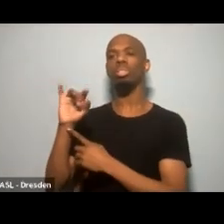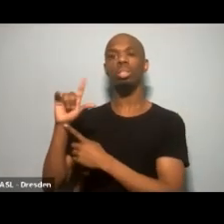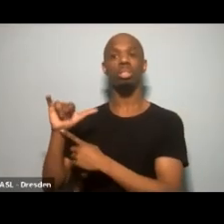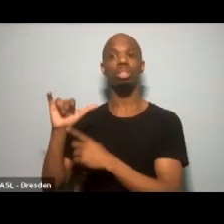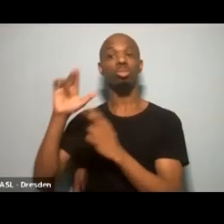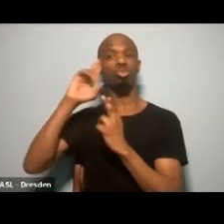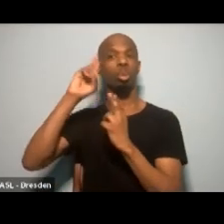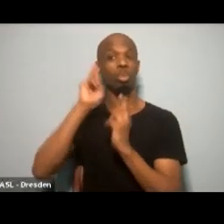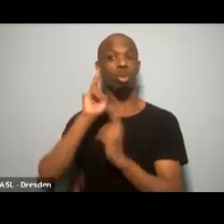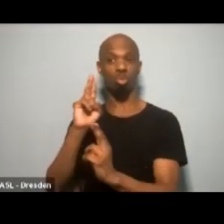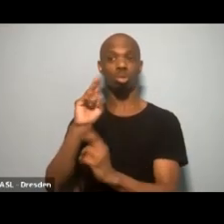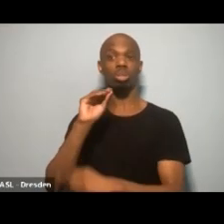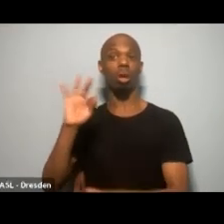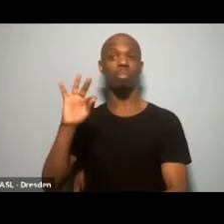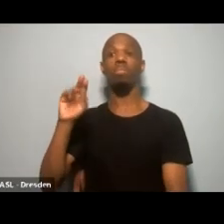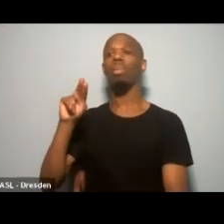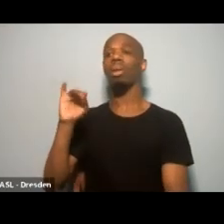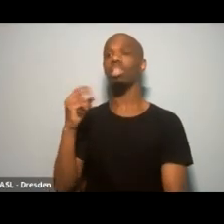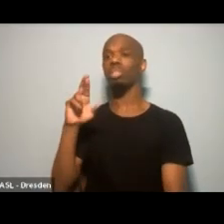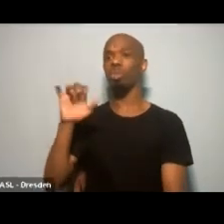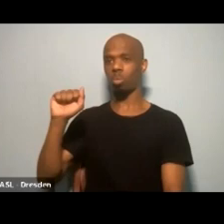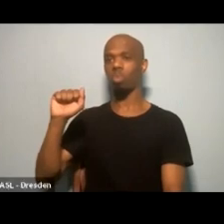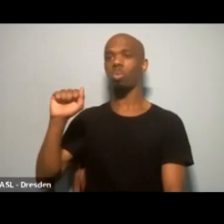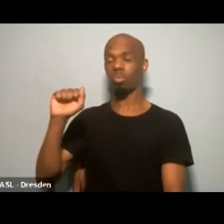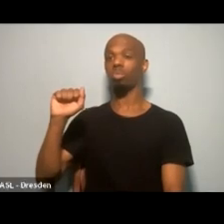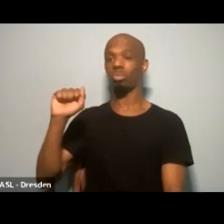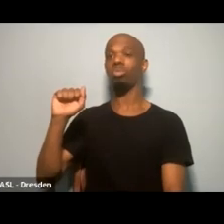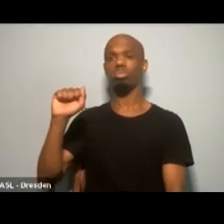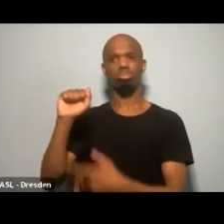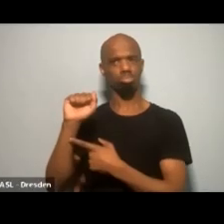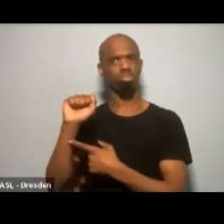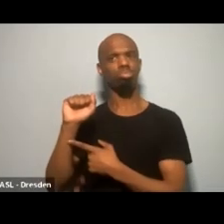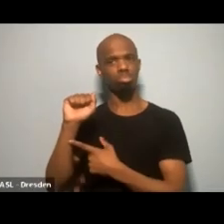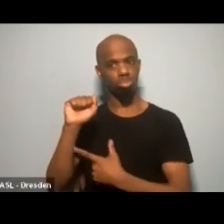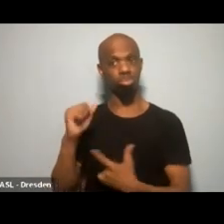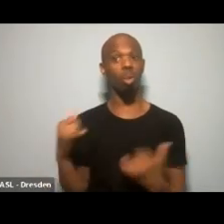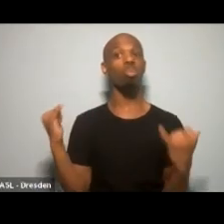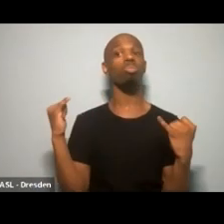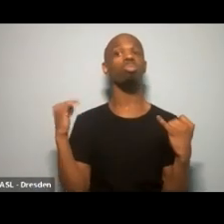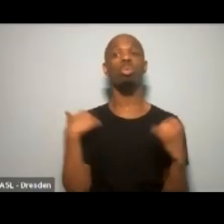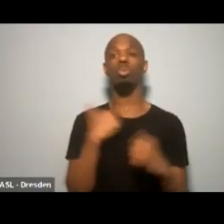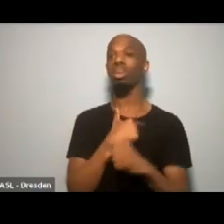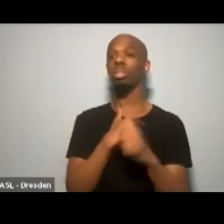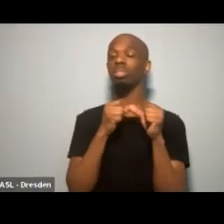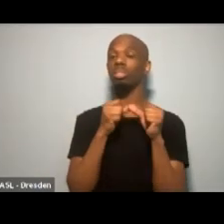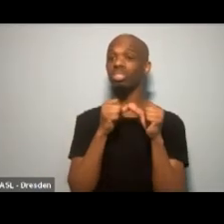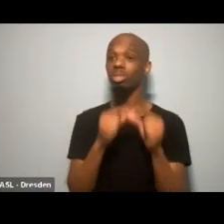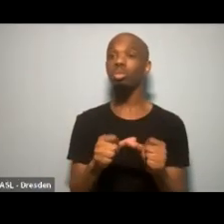To that extent, the National Theatre continues to help in the preservation